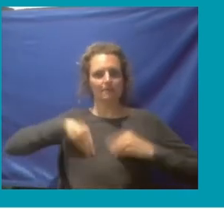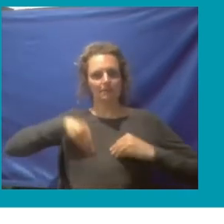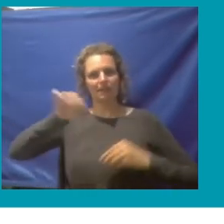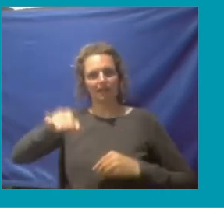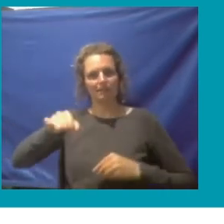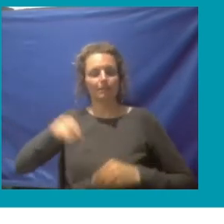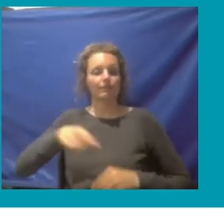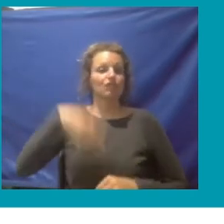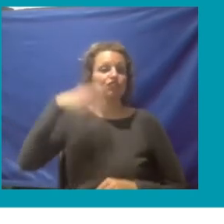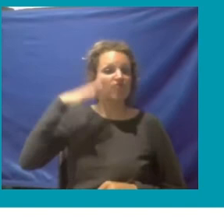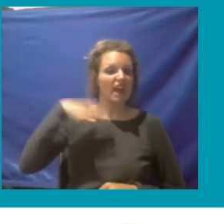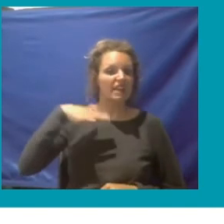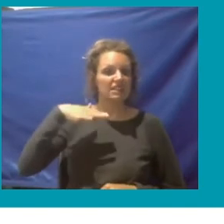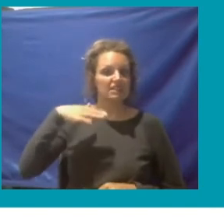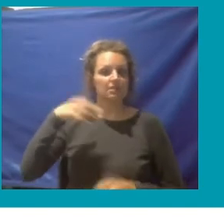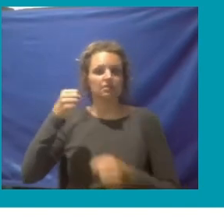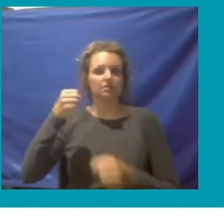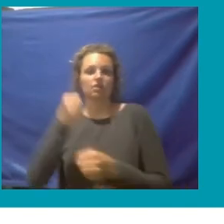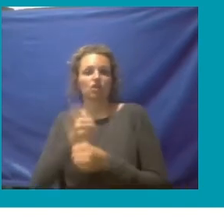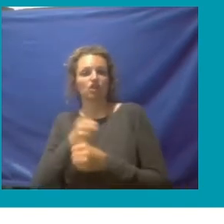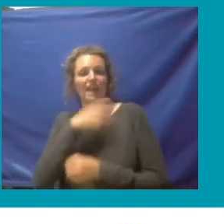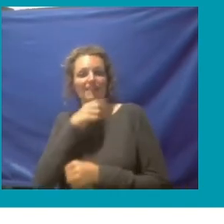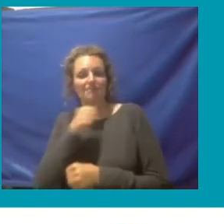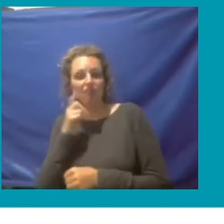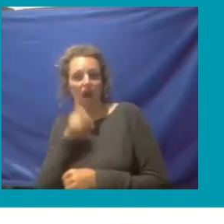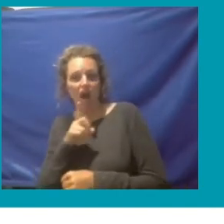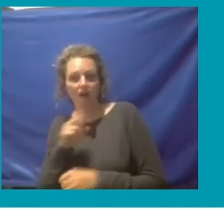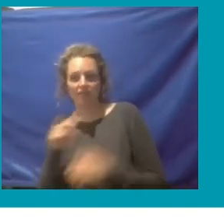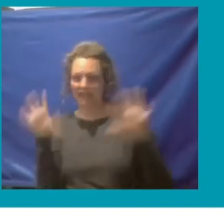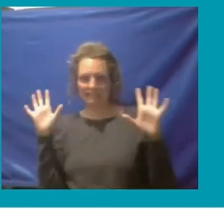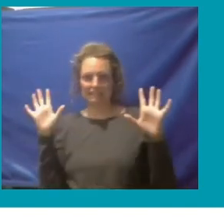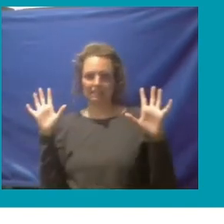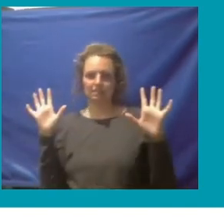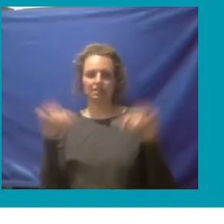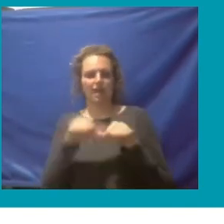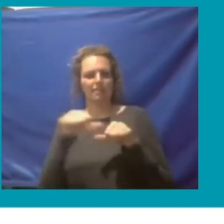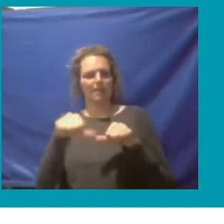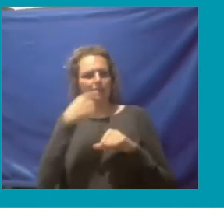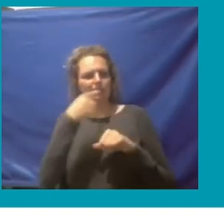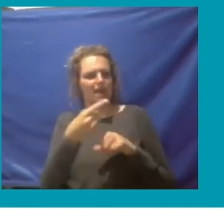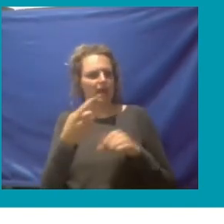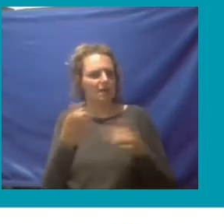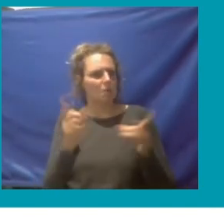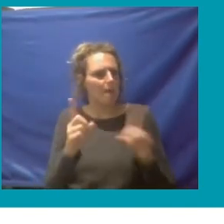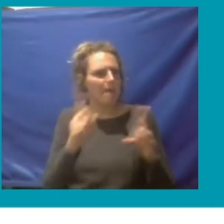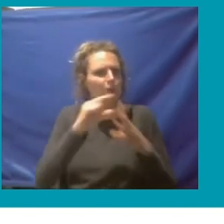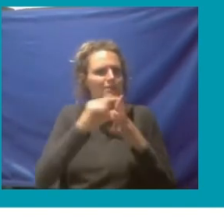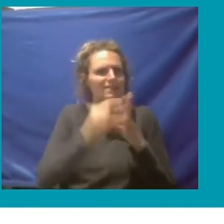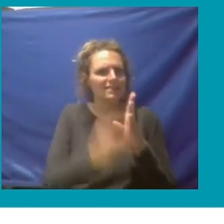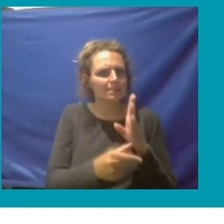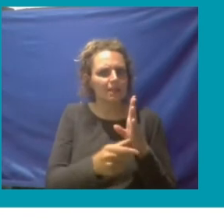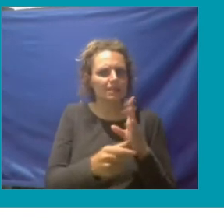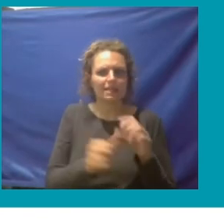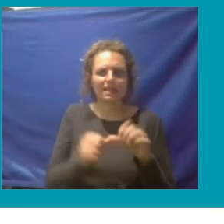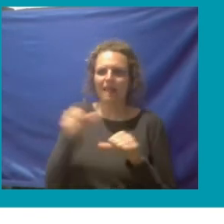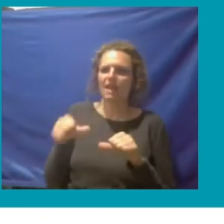But then you say alright, OK? And what about disability? And then it was very much a kind of. Oh Oh yes, poor things.